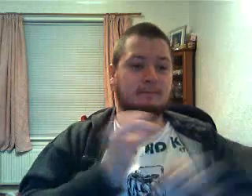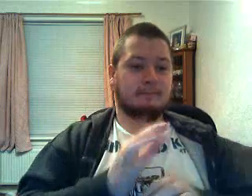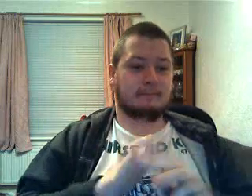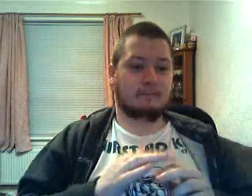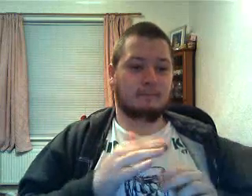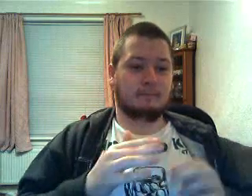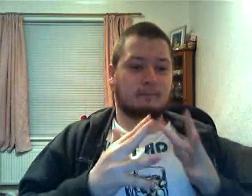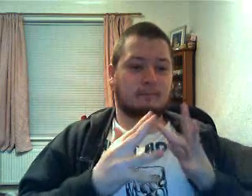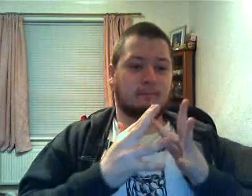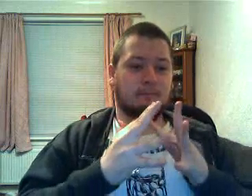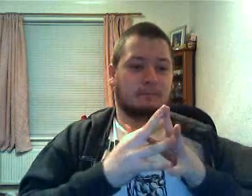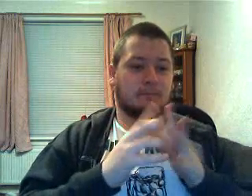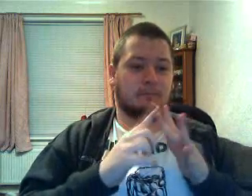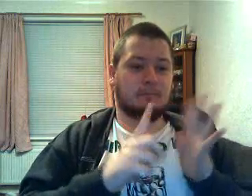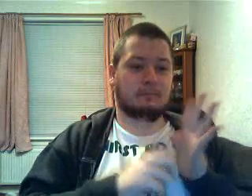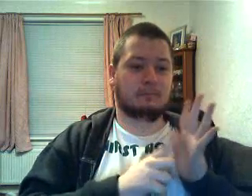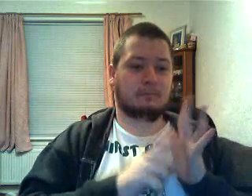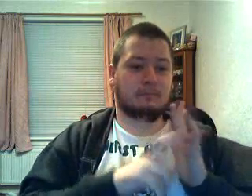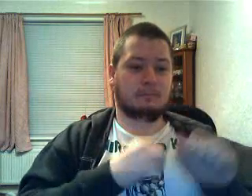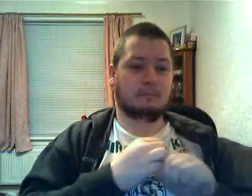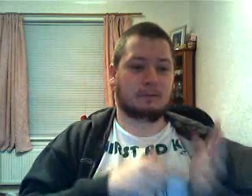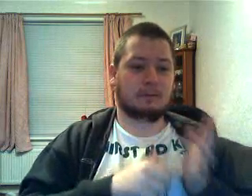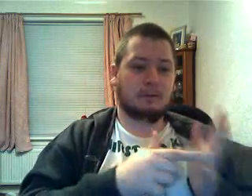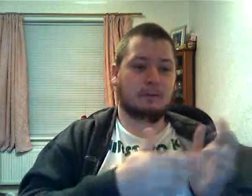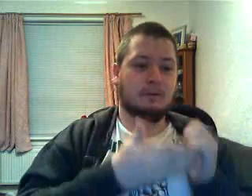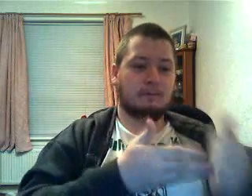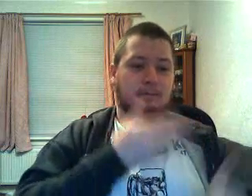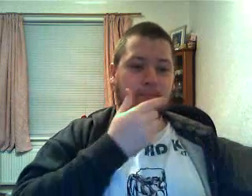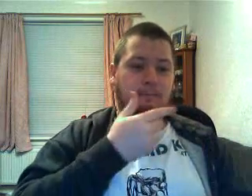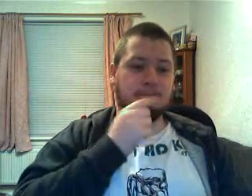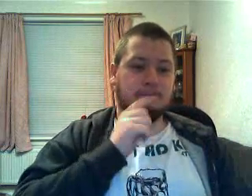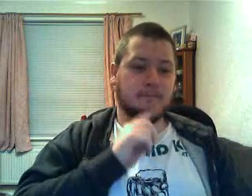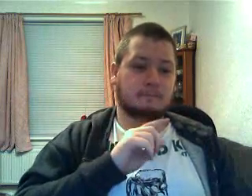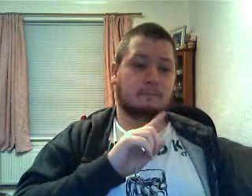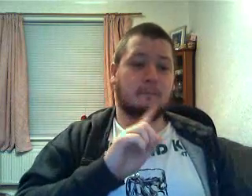instead of willing to help people